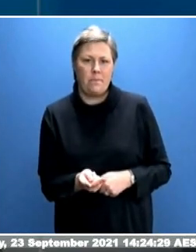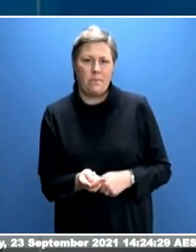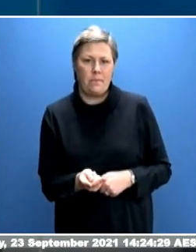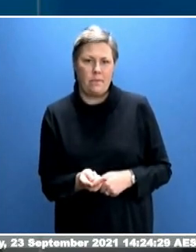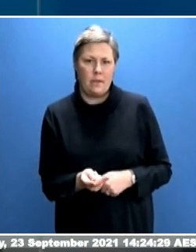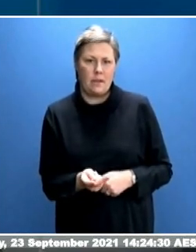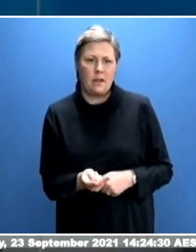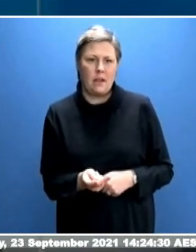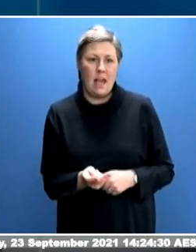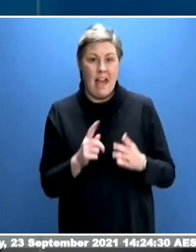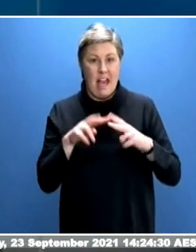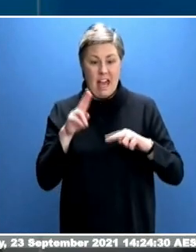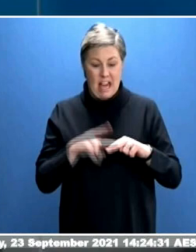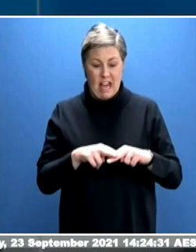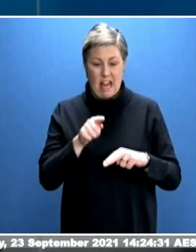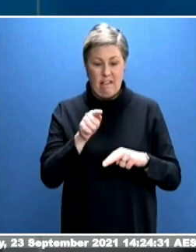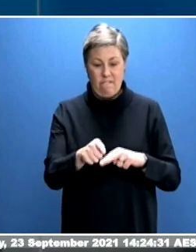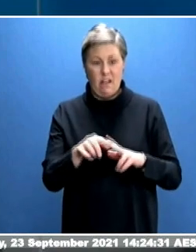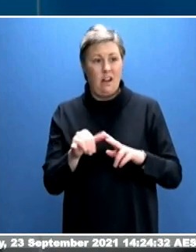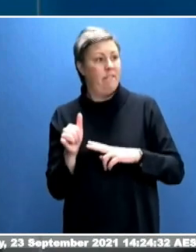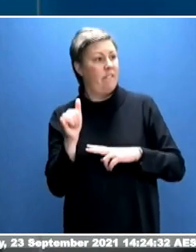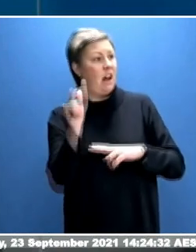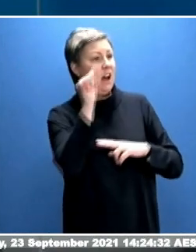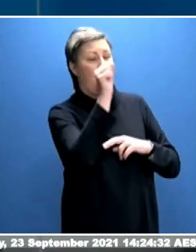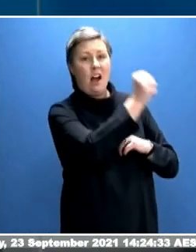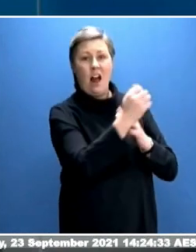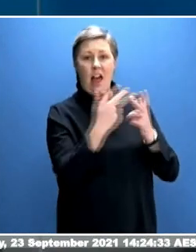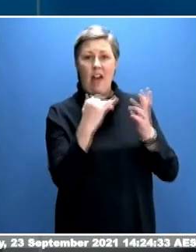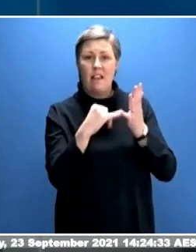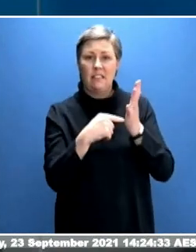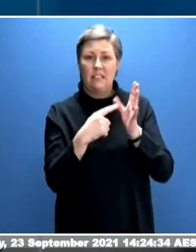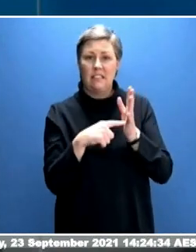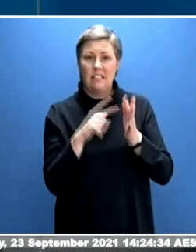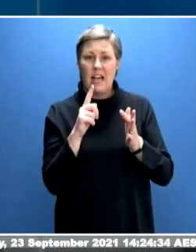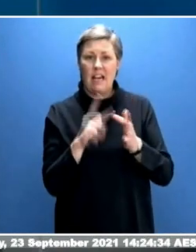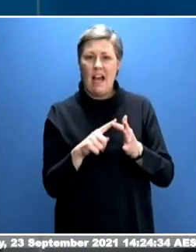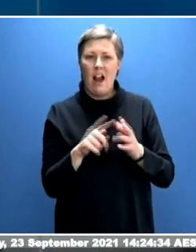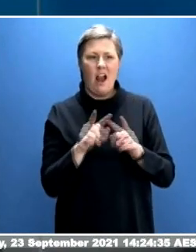people interstate in placements we think is an abrogation of that responsibility.